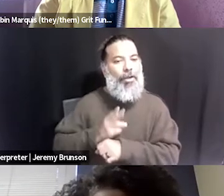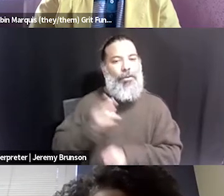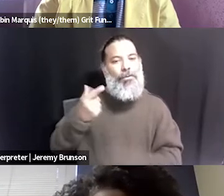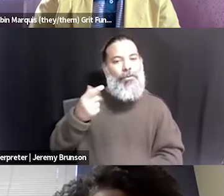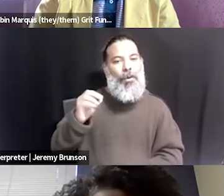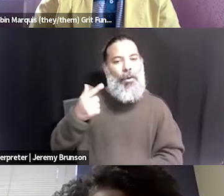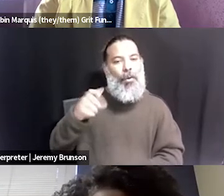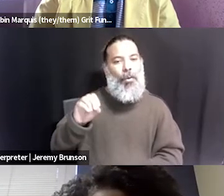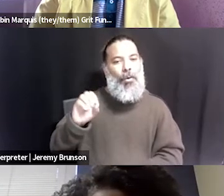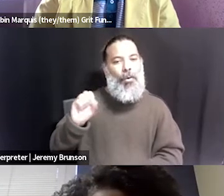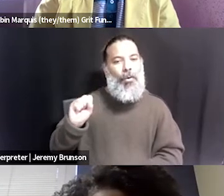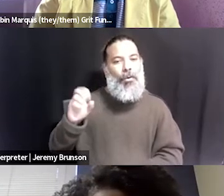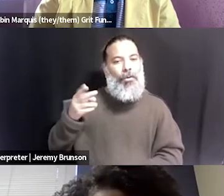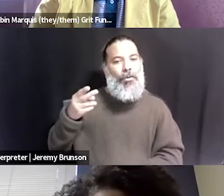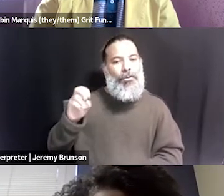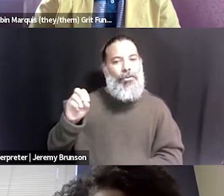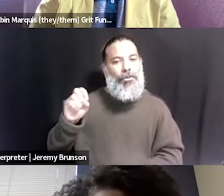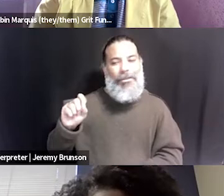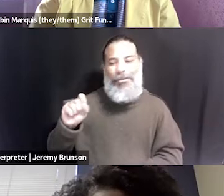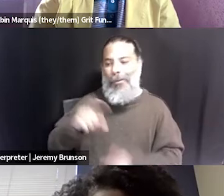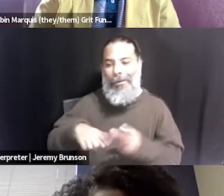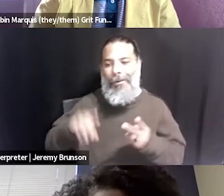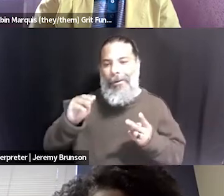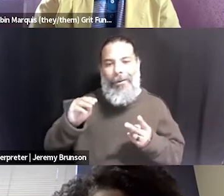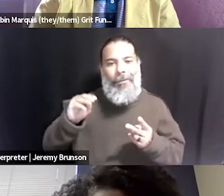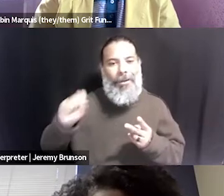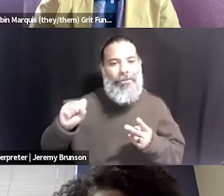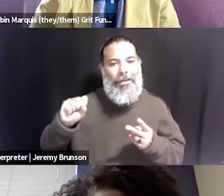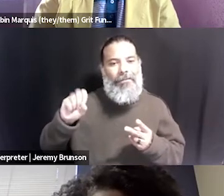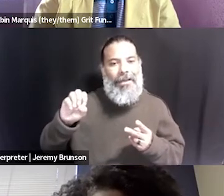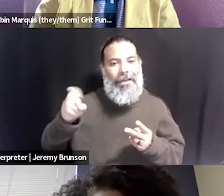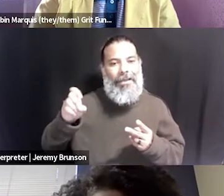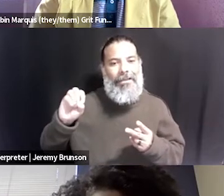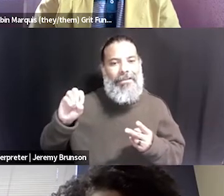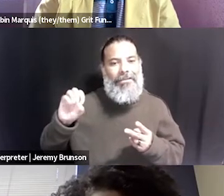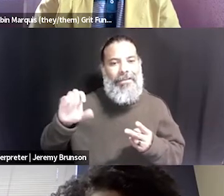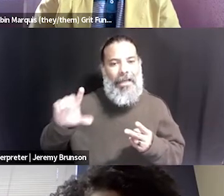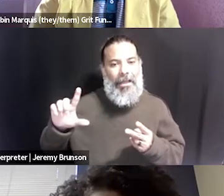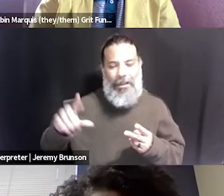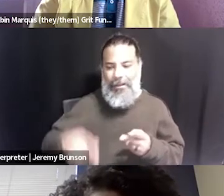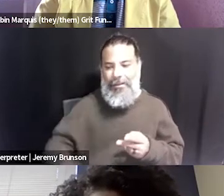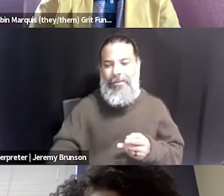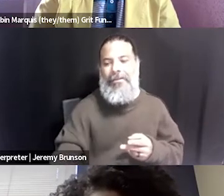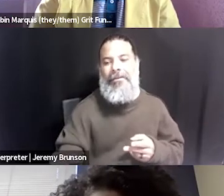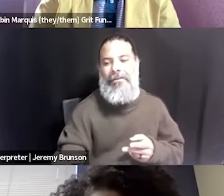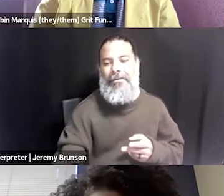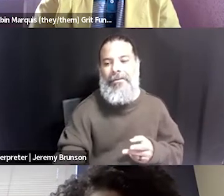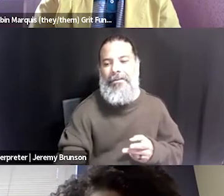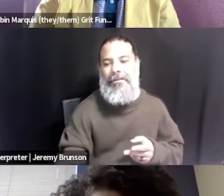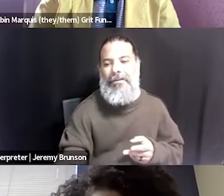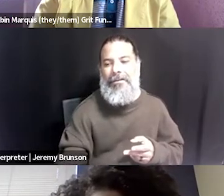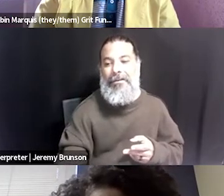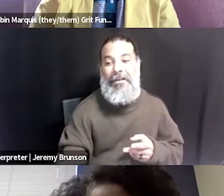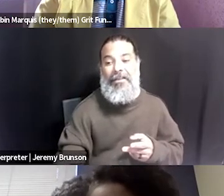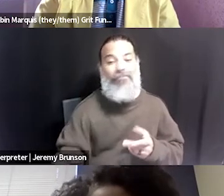Or you can use Microsoft Excel but like I'm not like I don't know how to use quick books or anything.